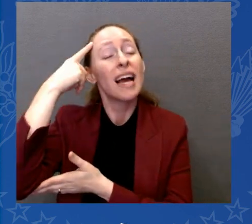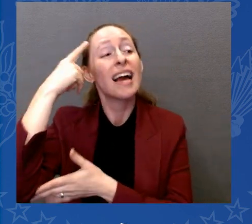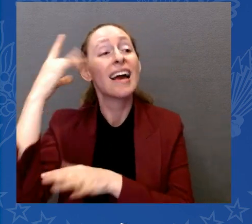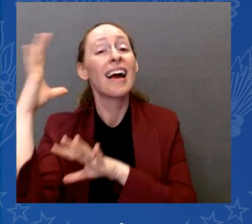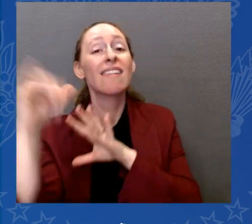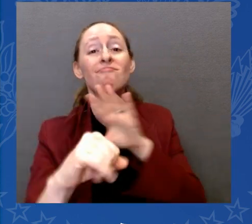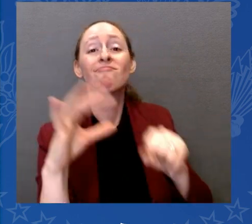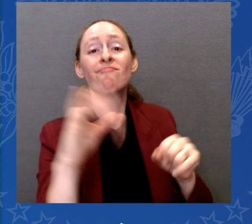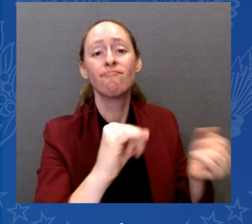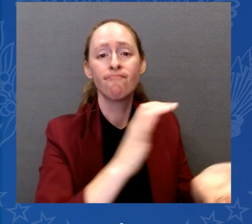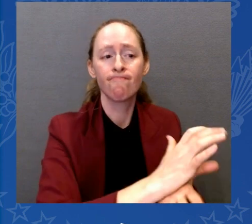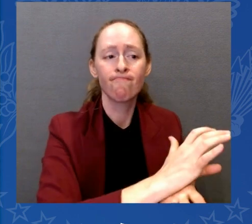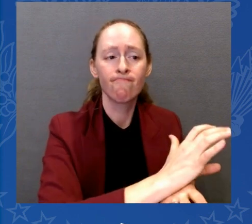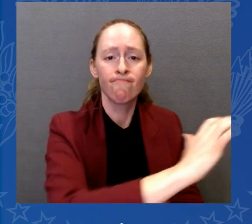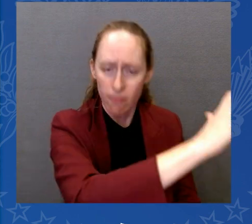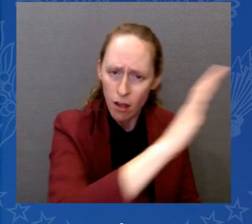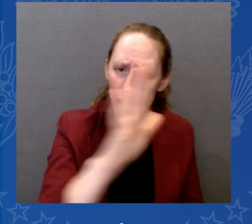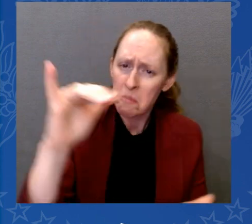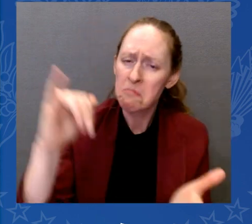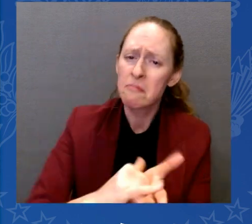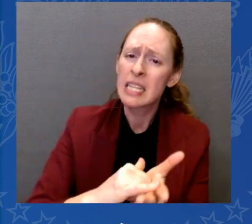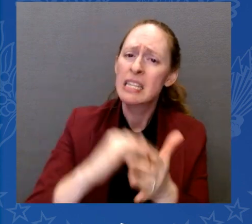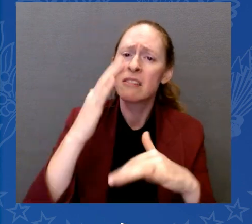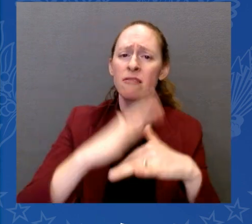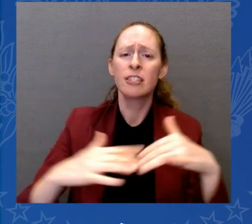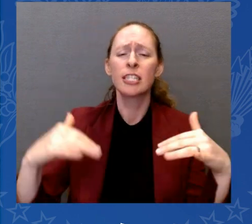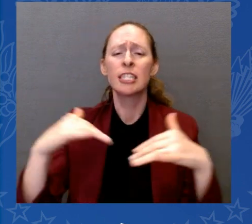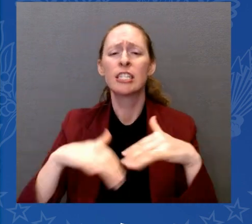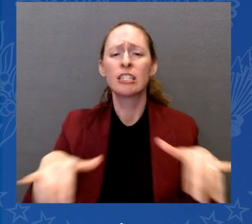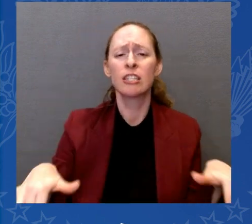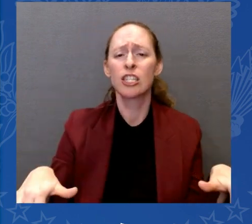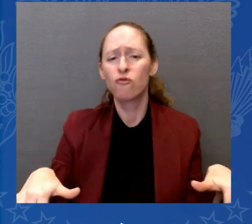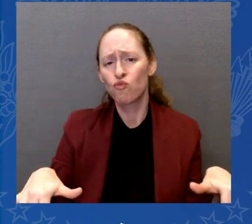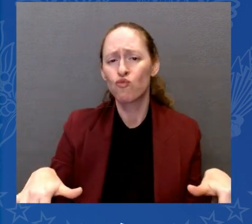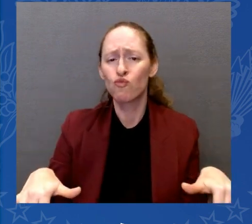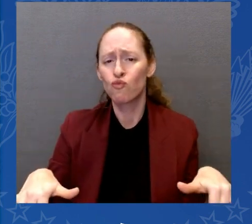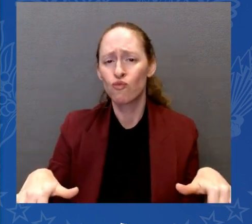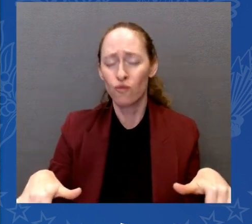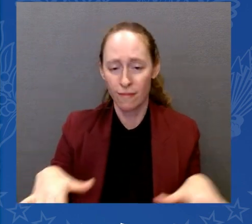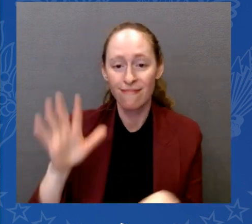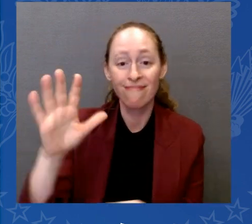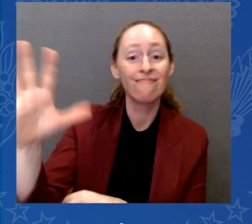officially designating Indigenous People's Day to honor the contributions of Native Americans --